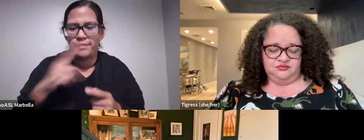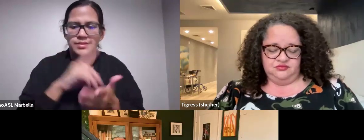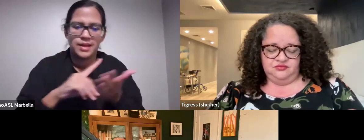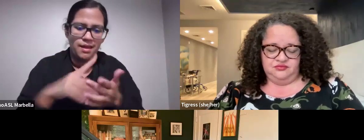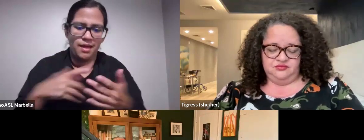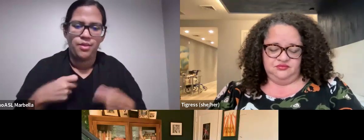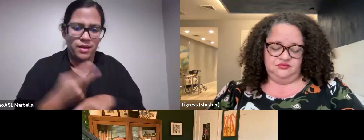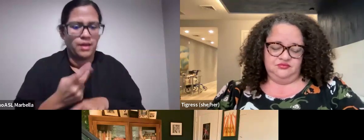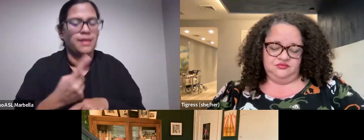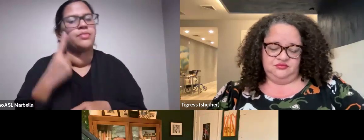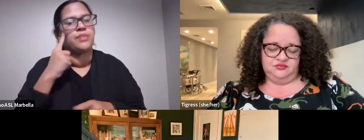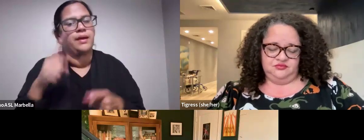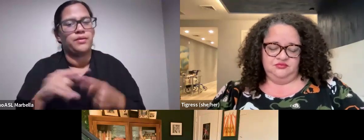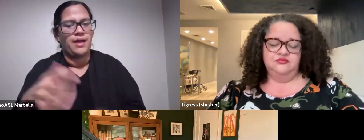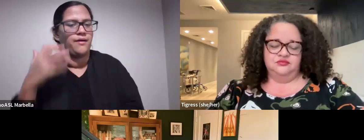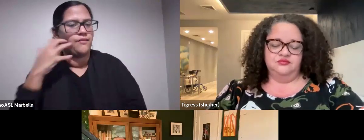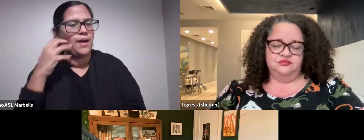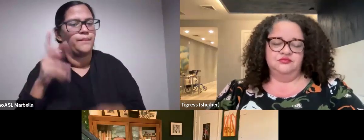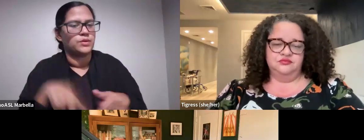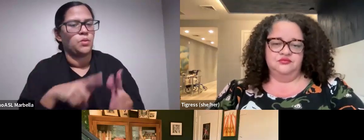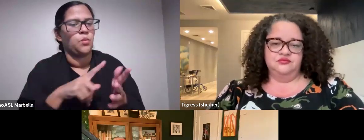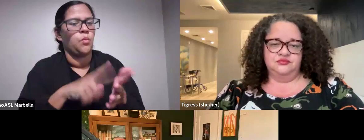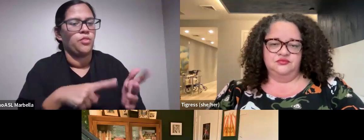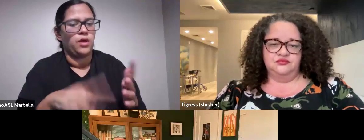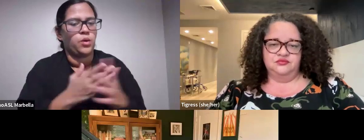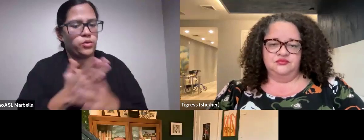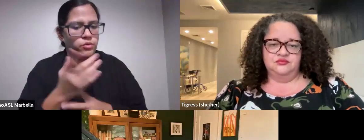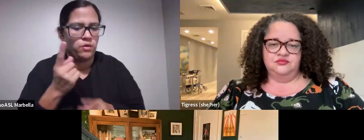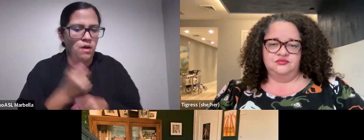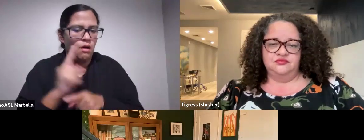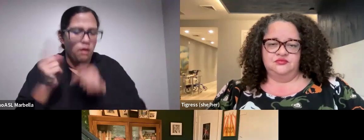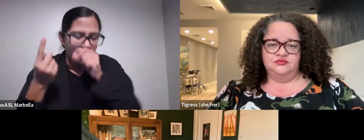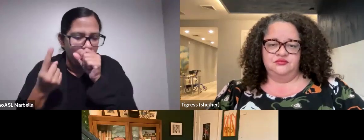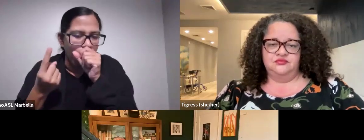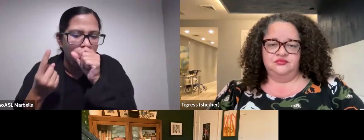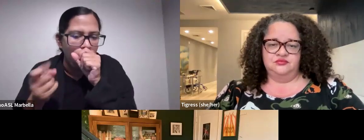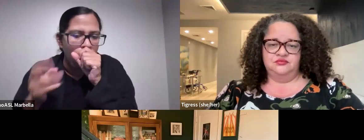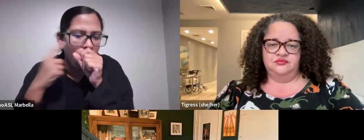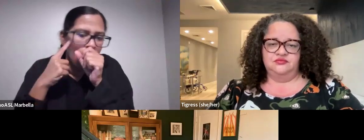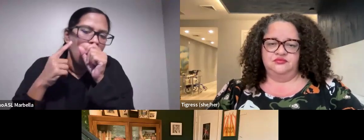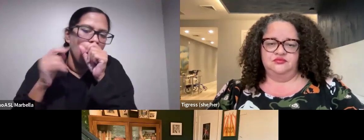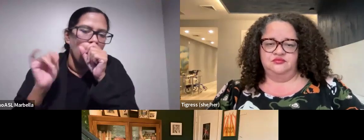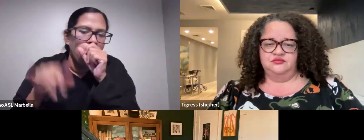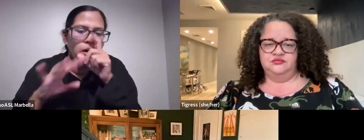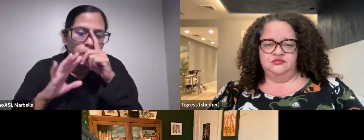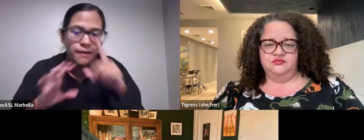think about what the fat person is going through first that often we think about, oh, it would be really uncomfortable for this thin person to get called out for